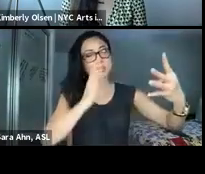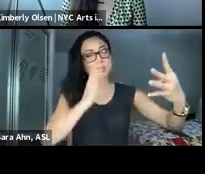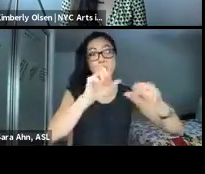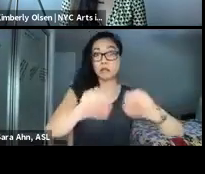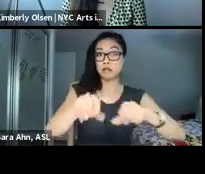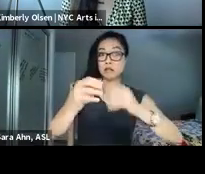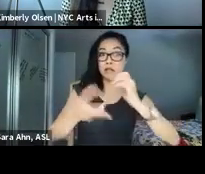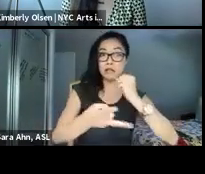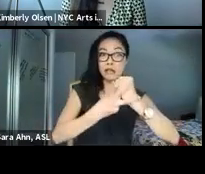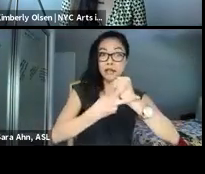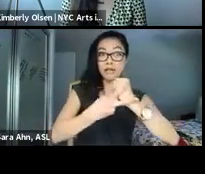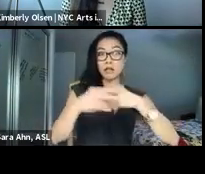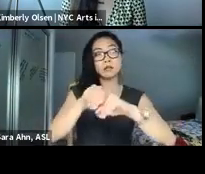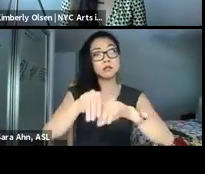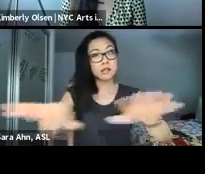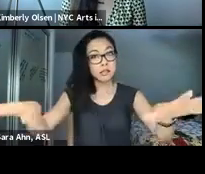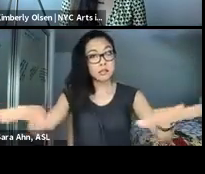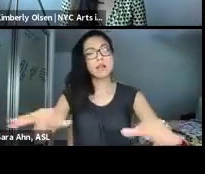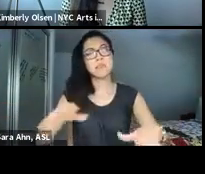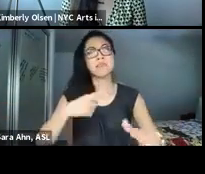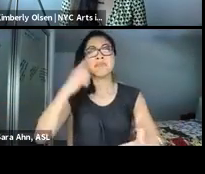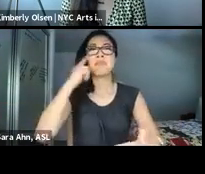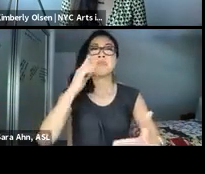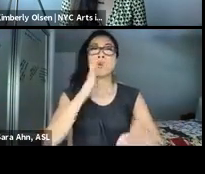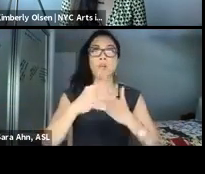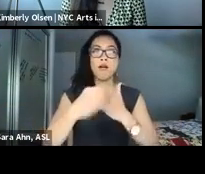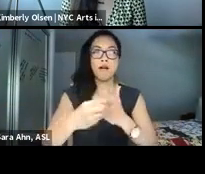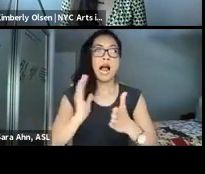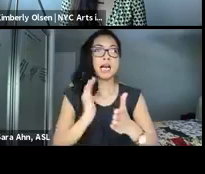the answers to any of those questions right now, but it is important that we keep those